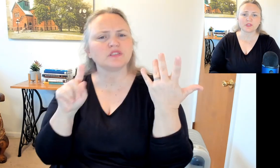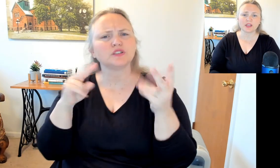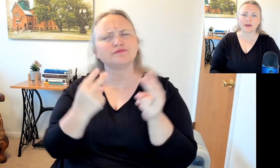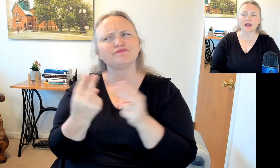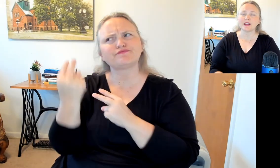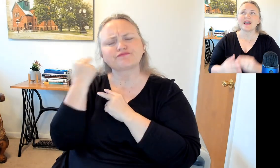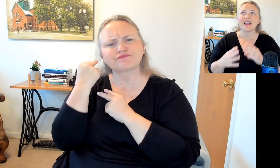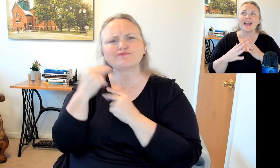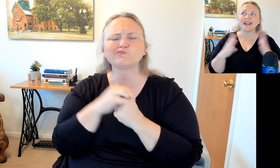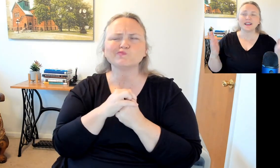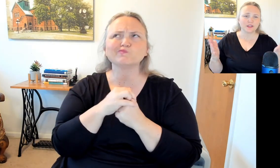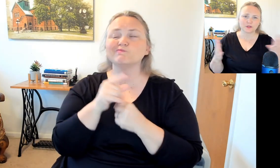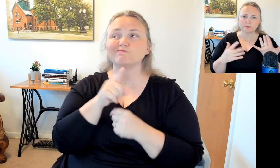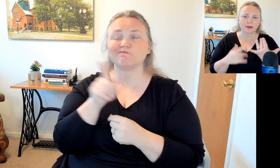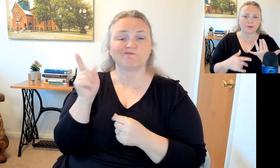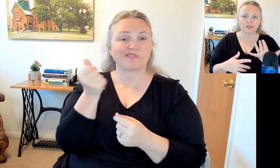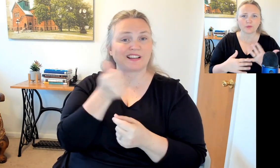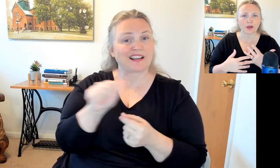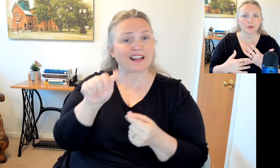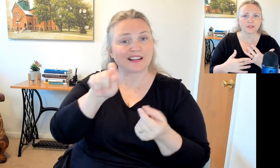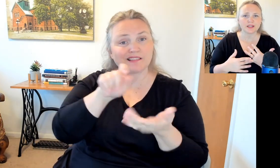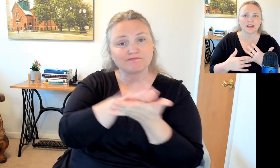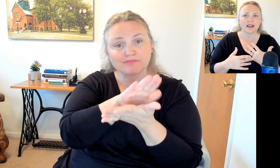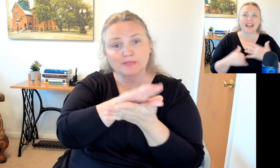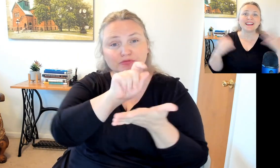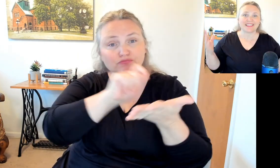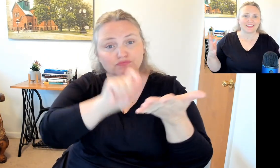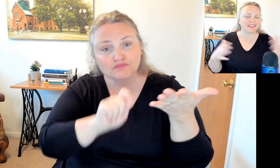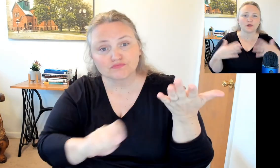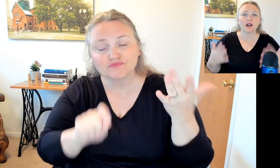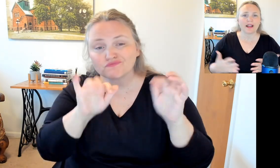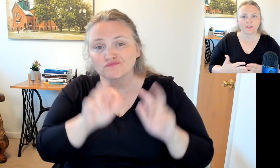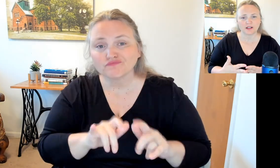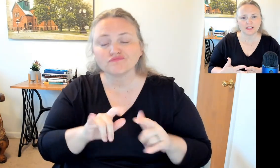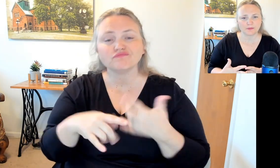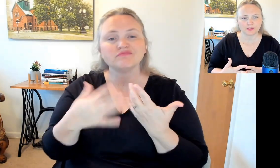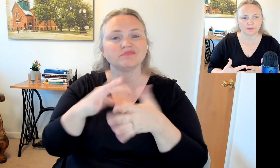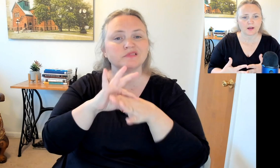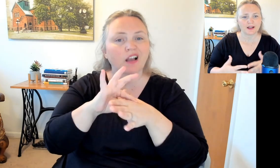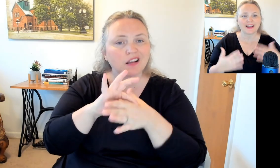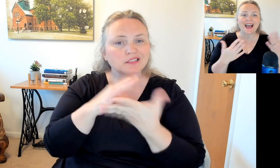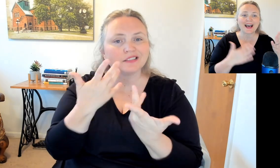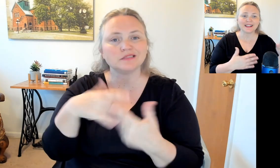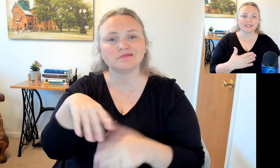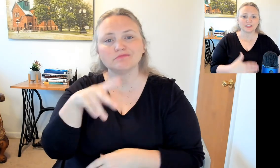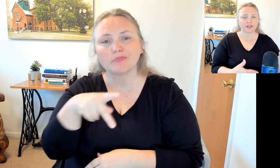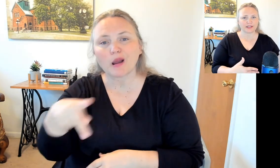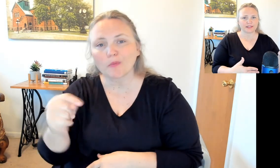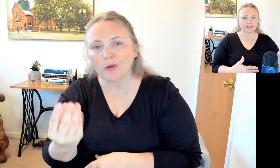Think about any of those papers you wrote, anything that you already have content built upon and add it to your list.